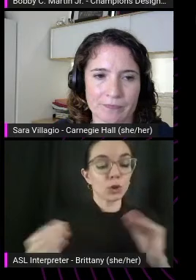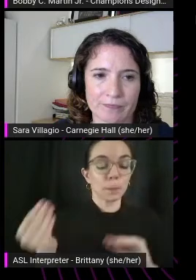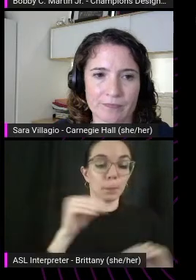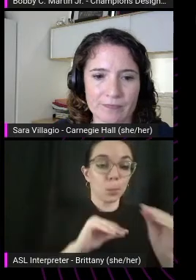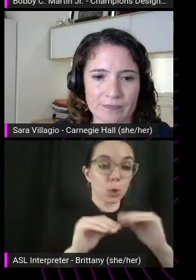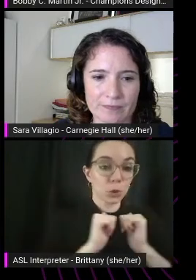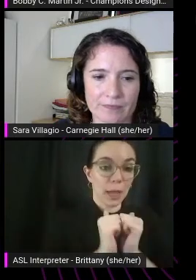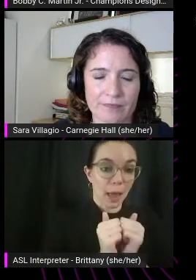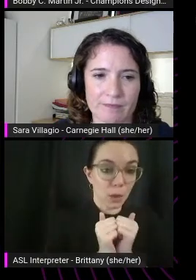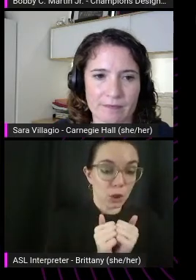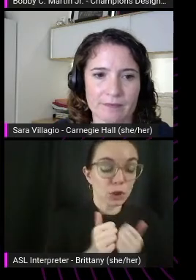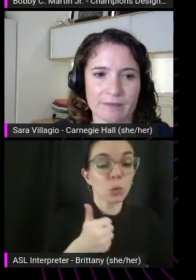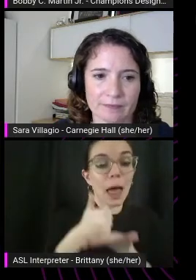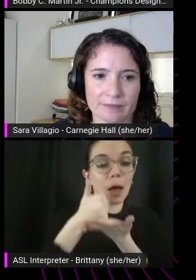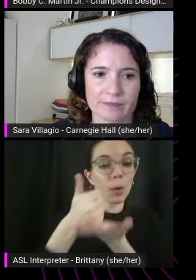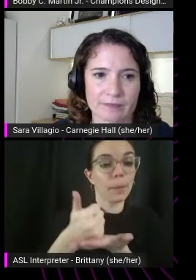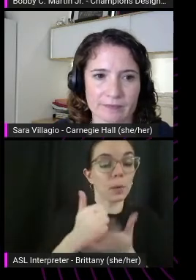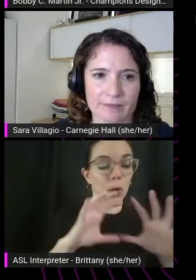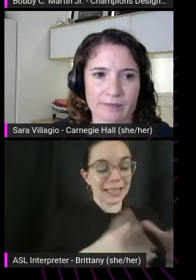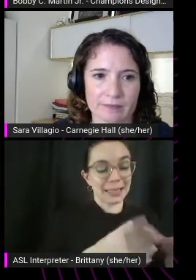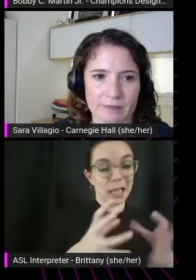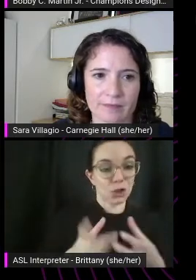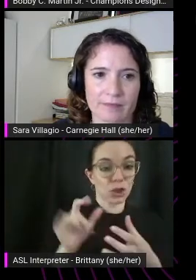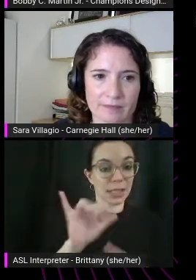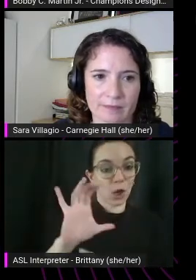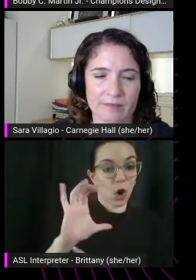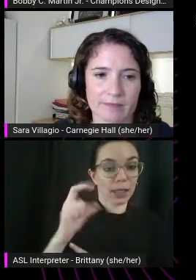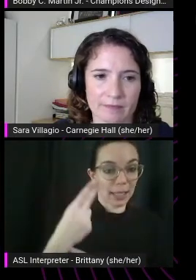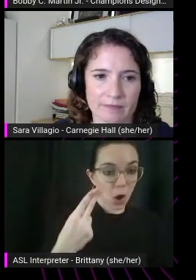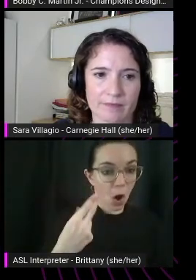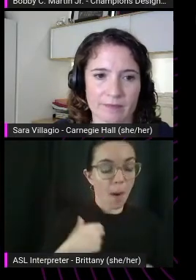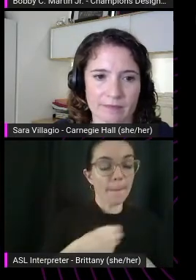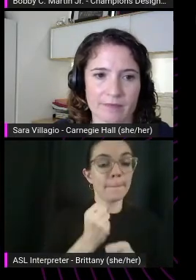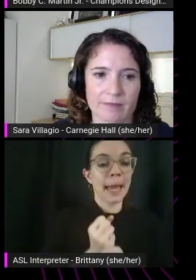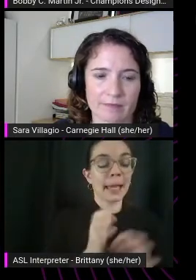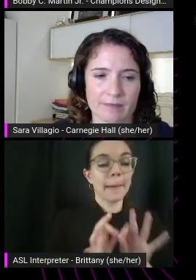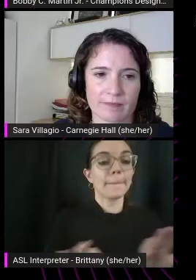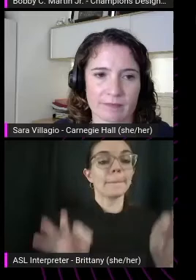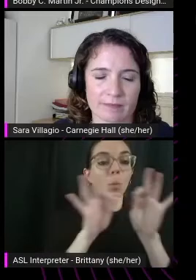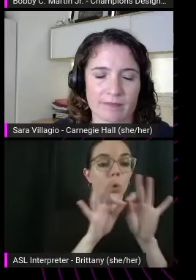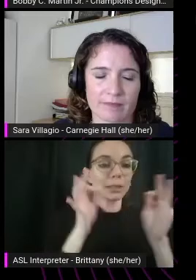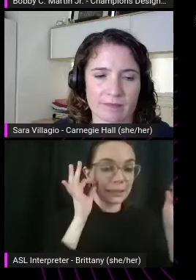like Carnegie Hall, make some really important decisions around brand during this time.